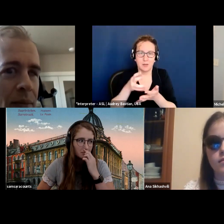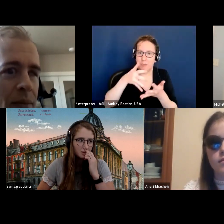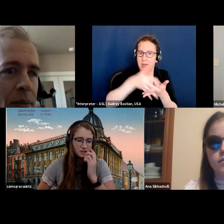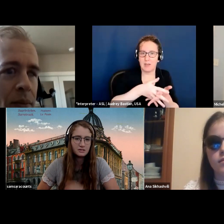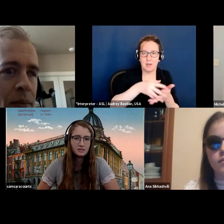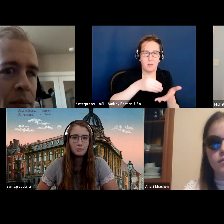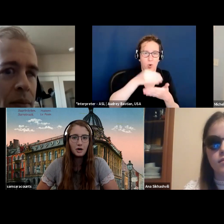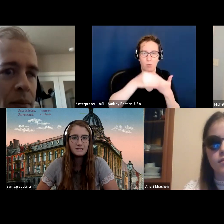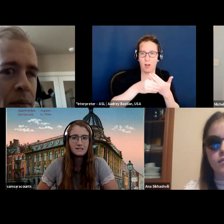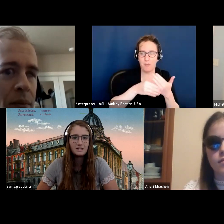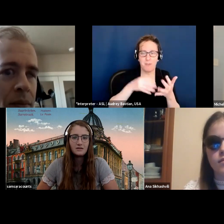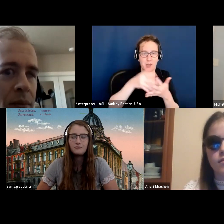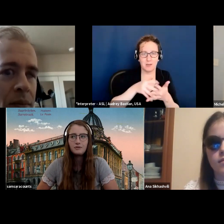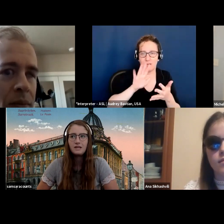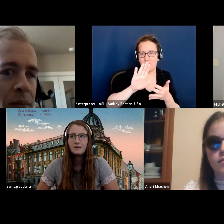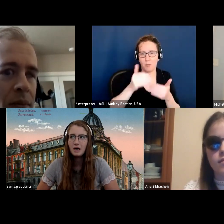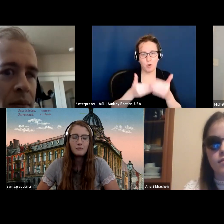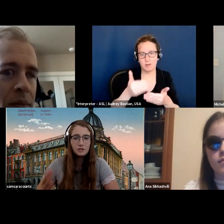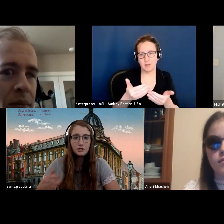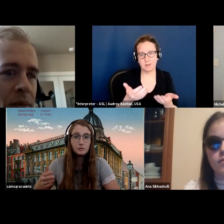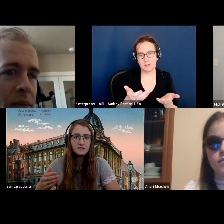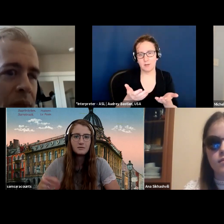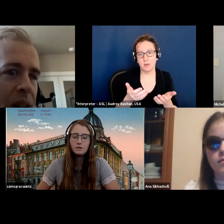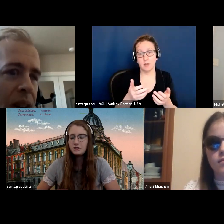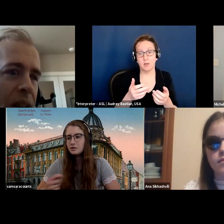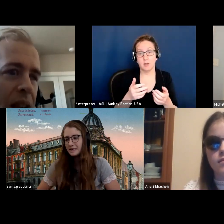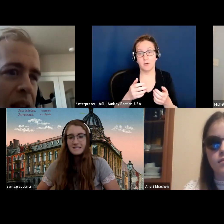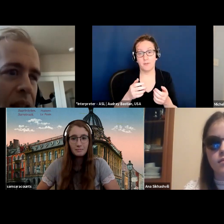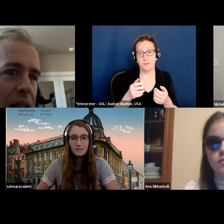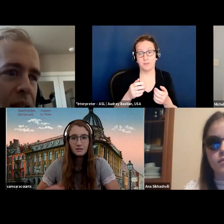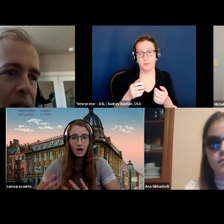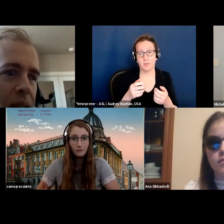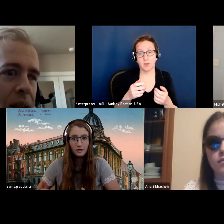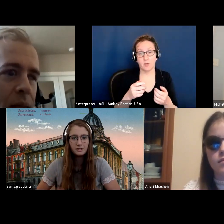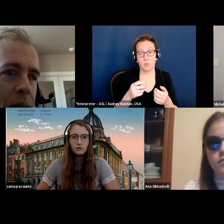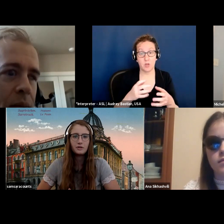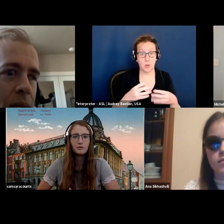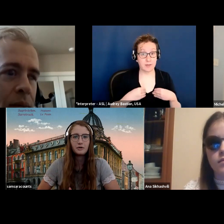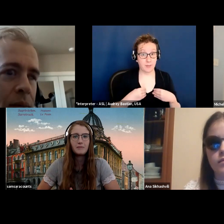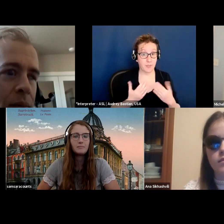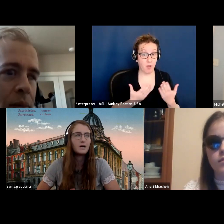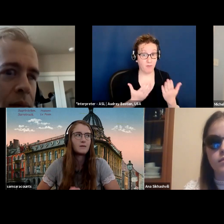built into their process of once you once you accept the offer to join the program,